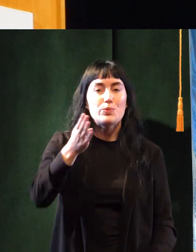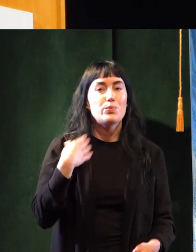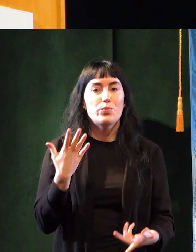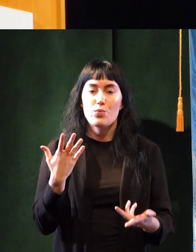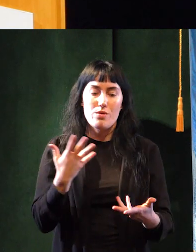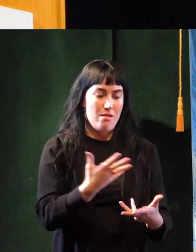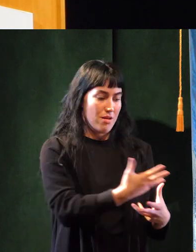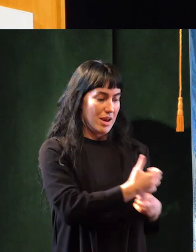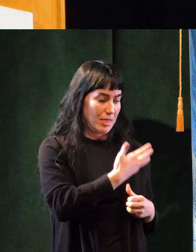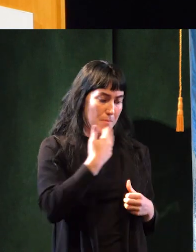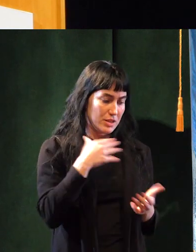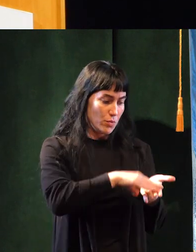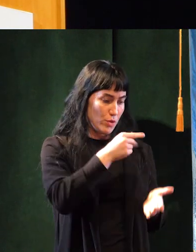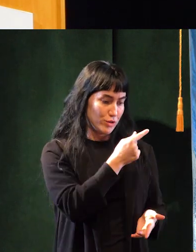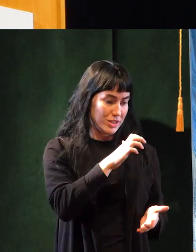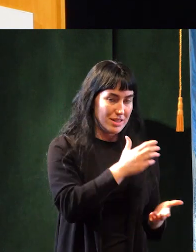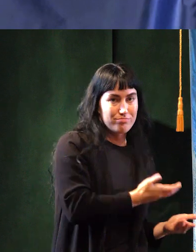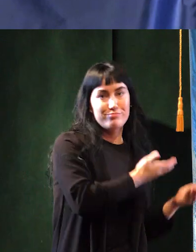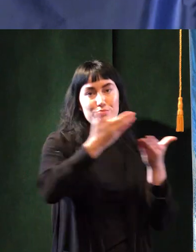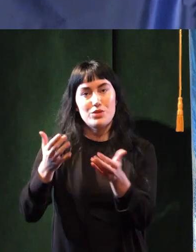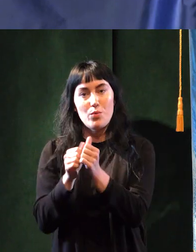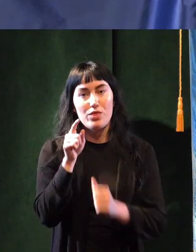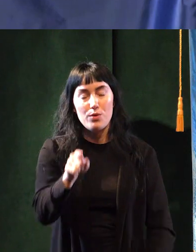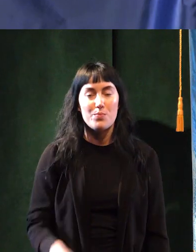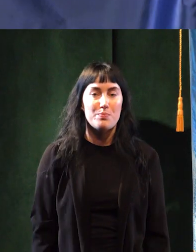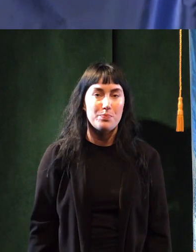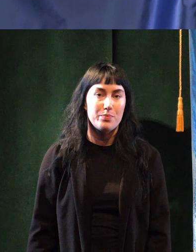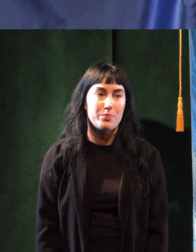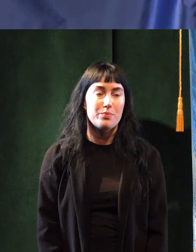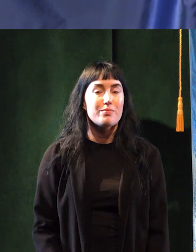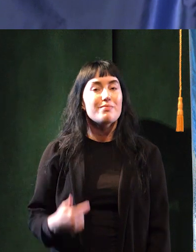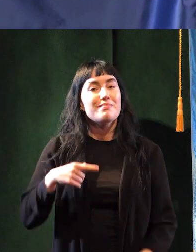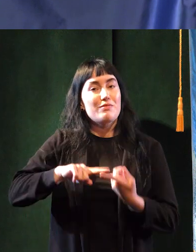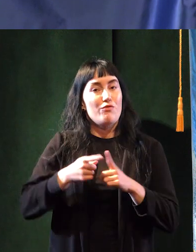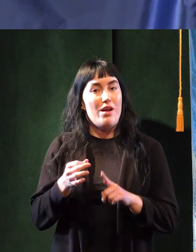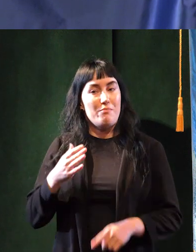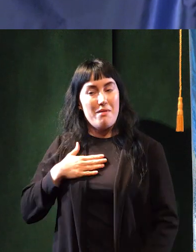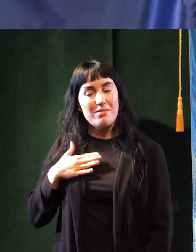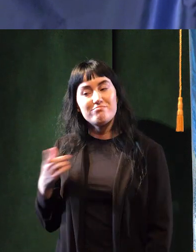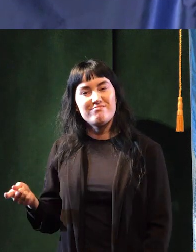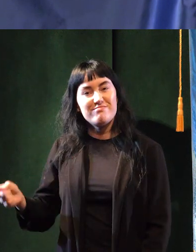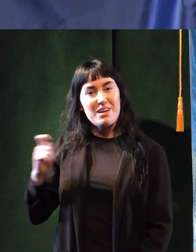Genesee Community College with you a friend of mine gave me a poem more than